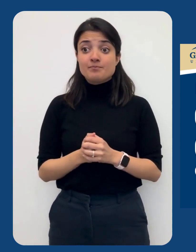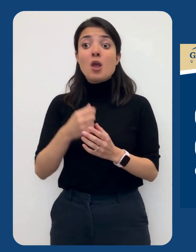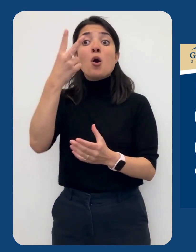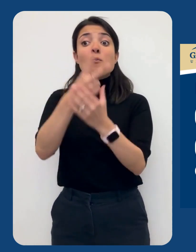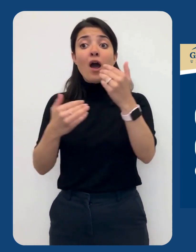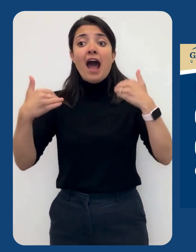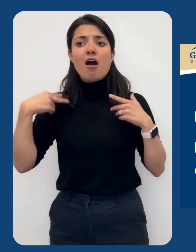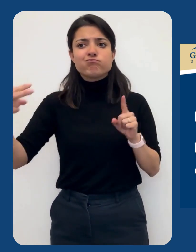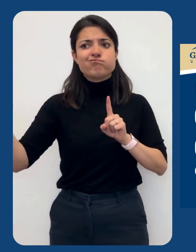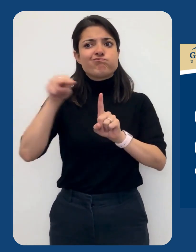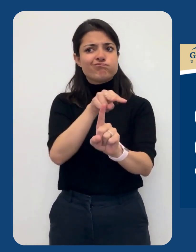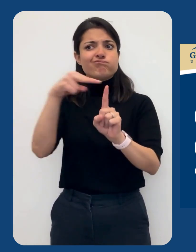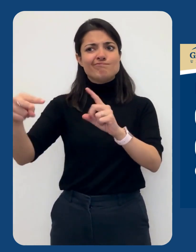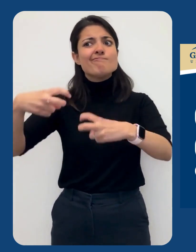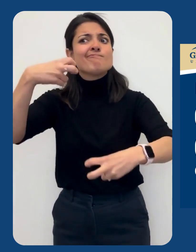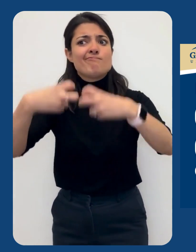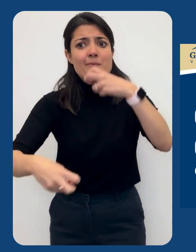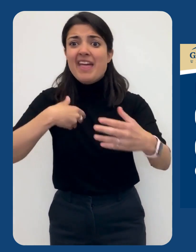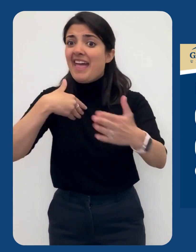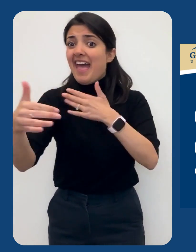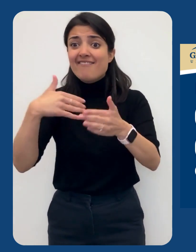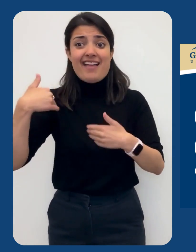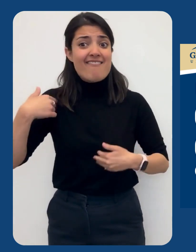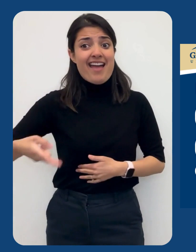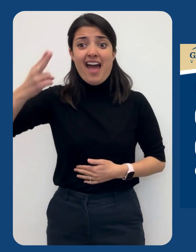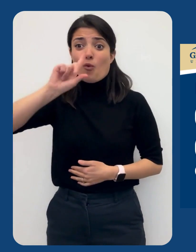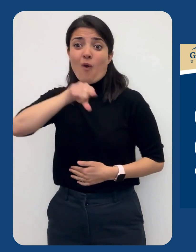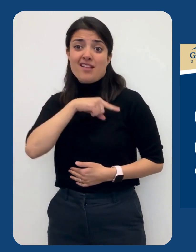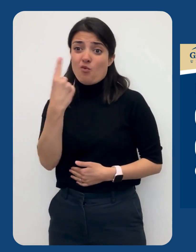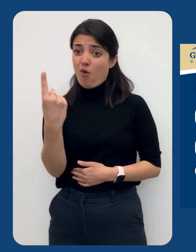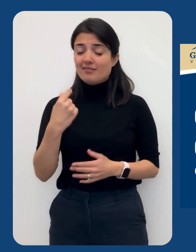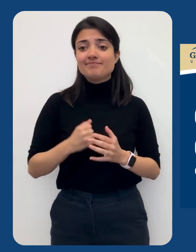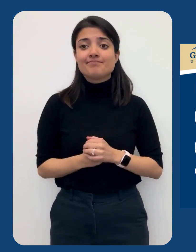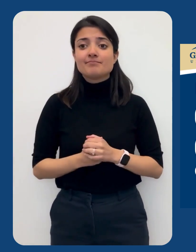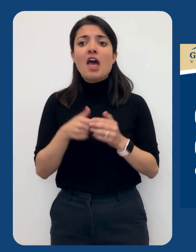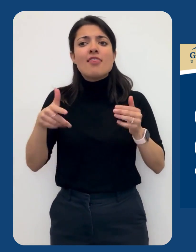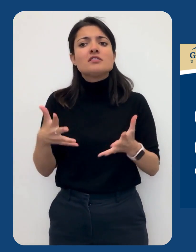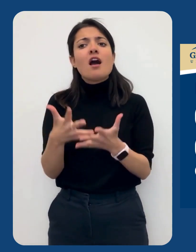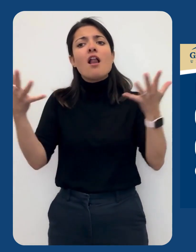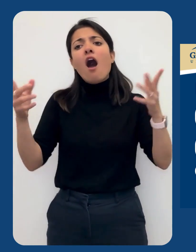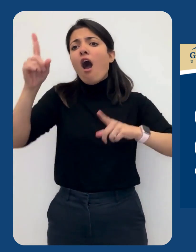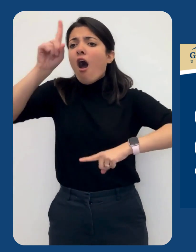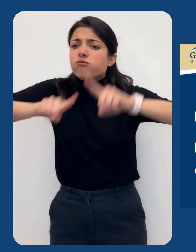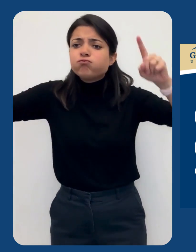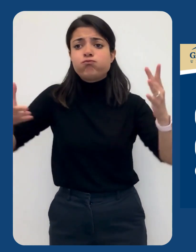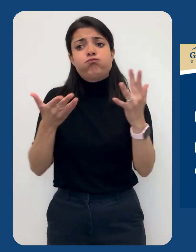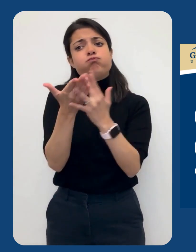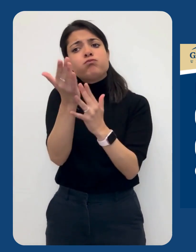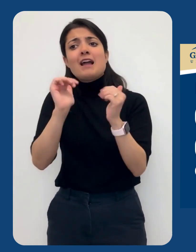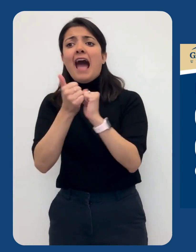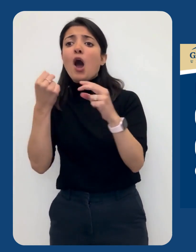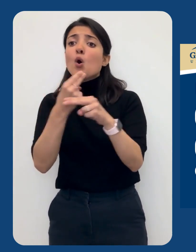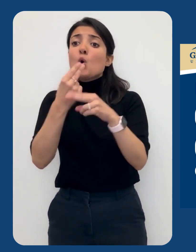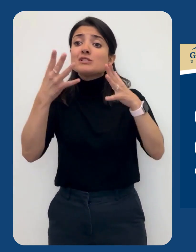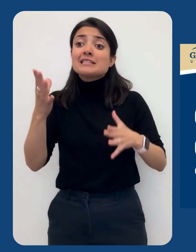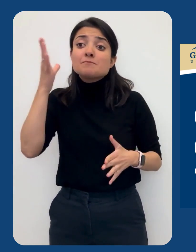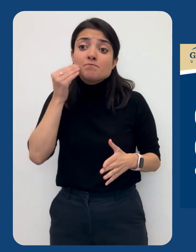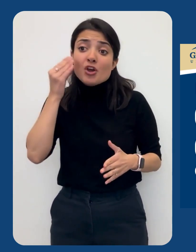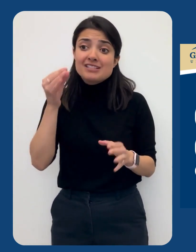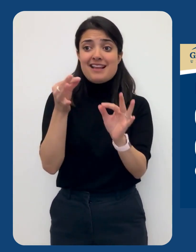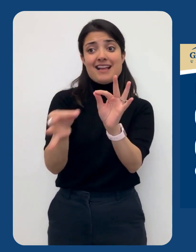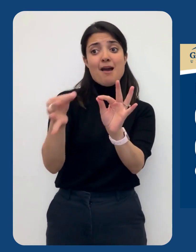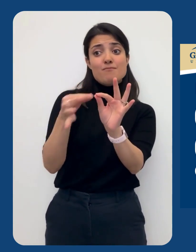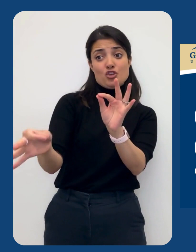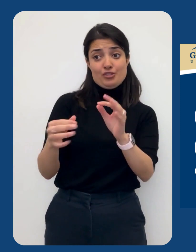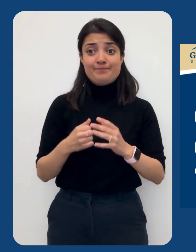Both have perceived problems, even the high quality ones. There is much variability across how users experience captions.